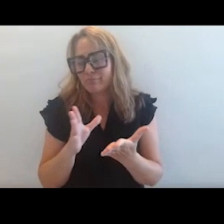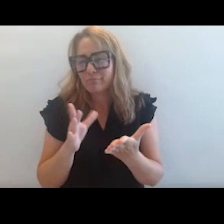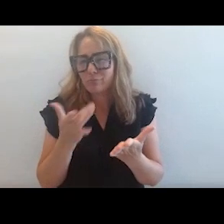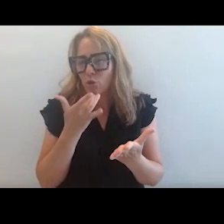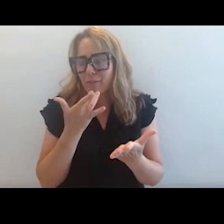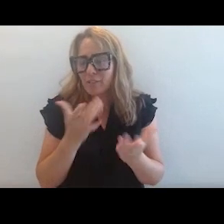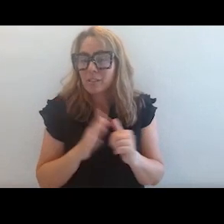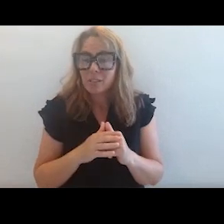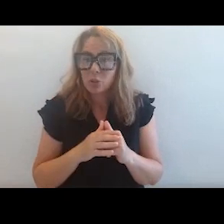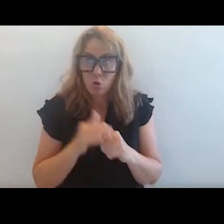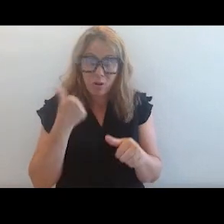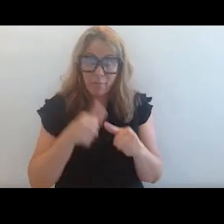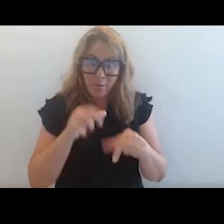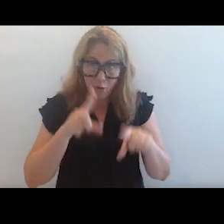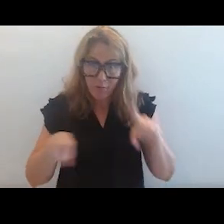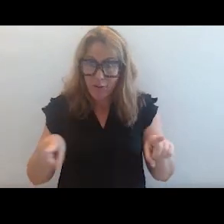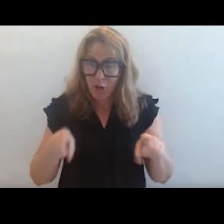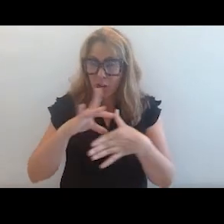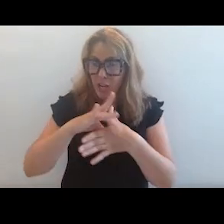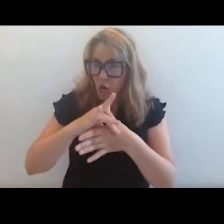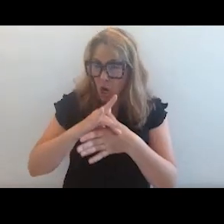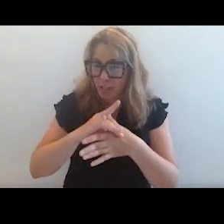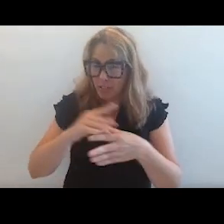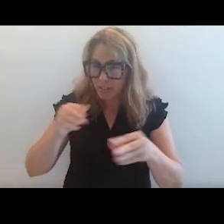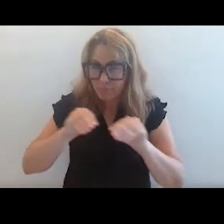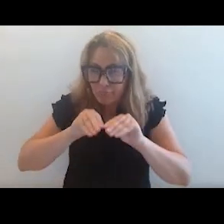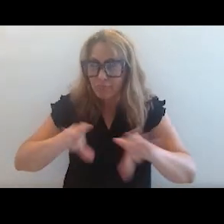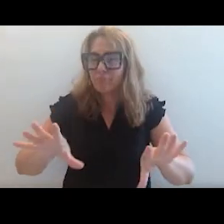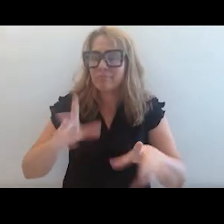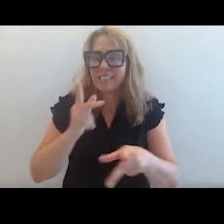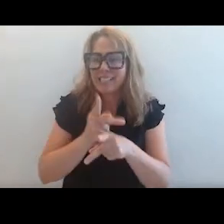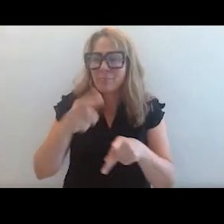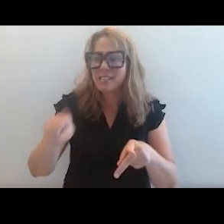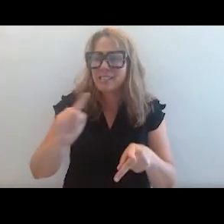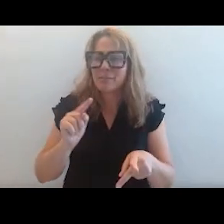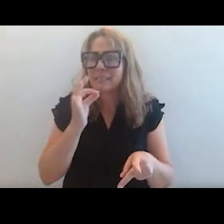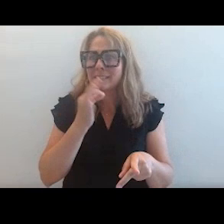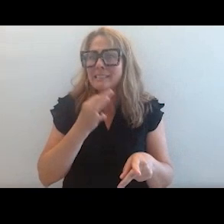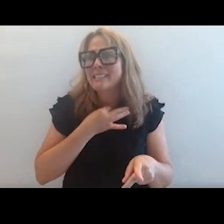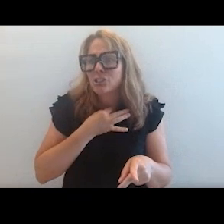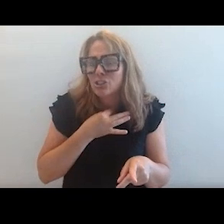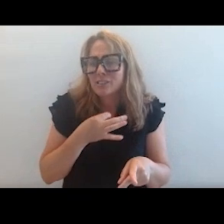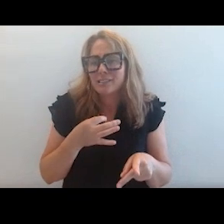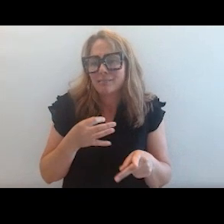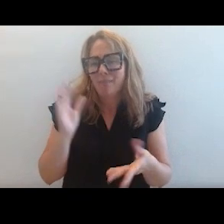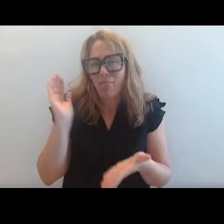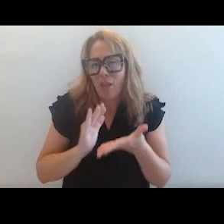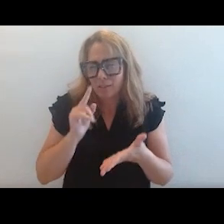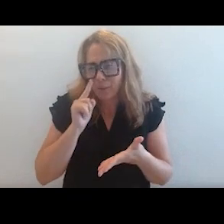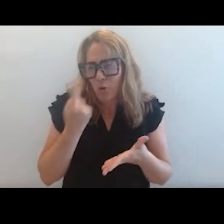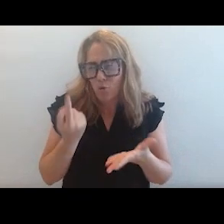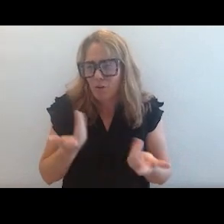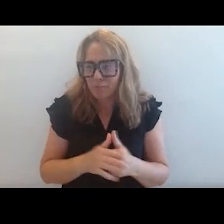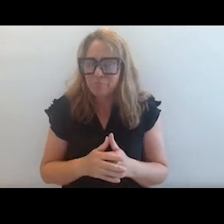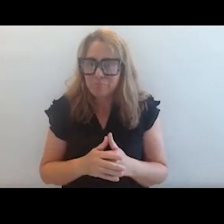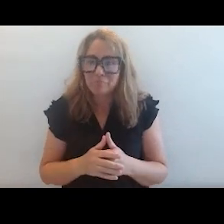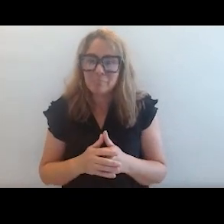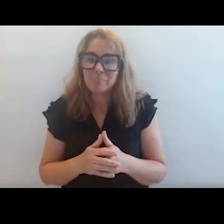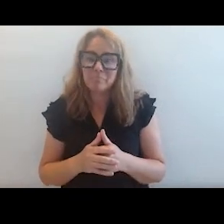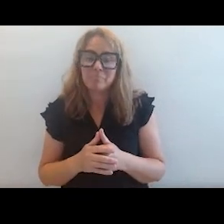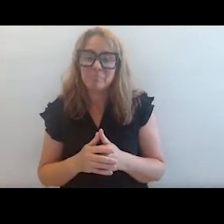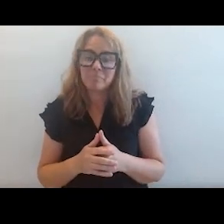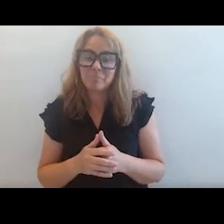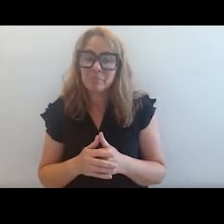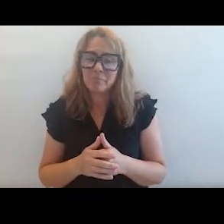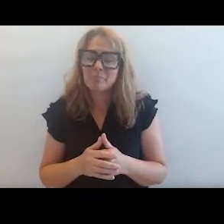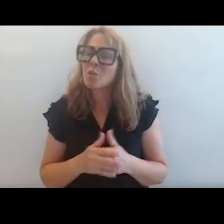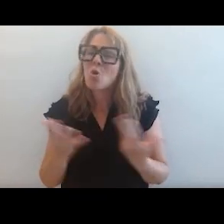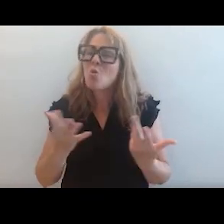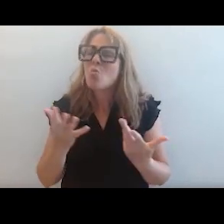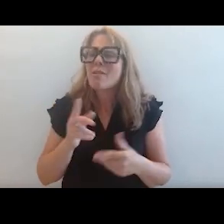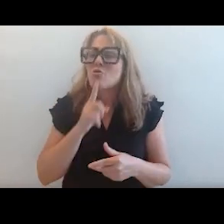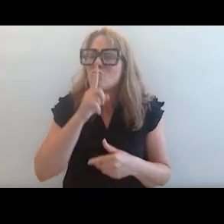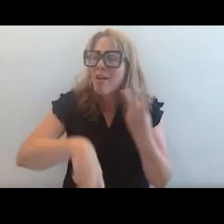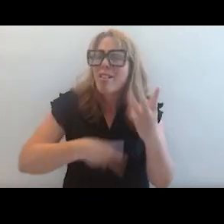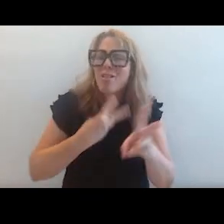keeps learners curious and reduces boredom. [Alex] What are some real-world challenges your